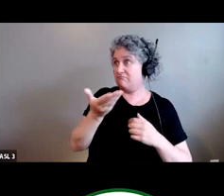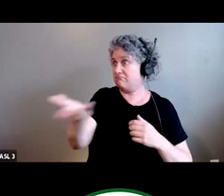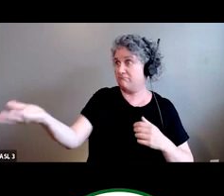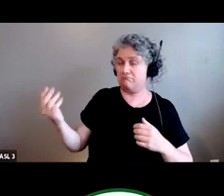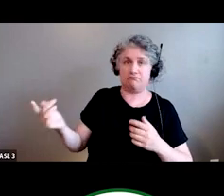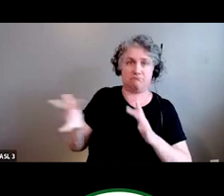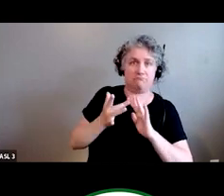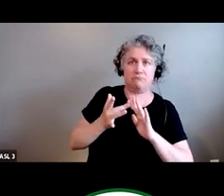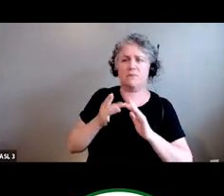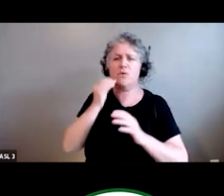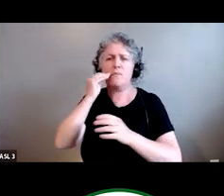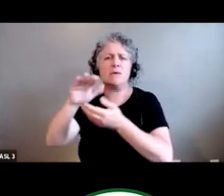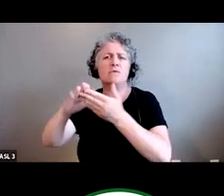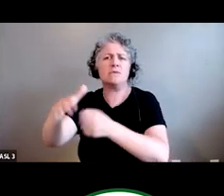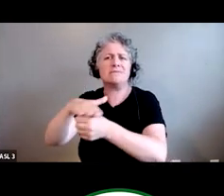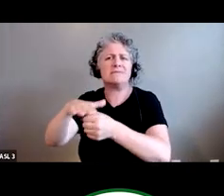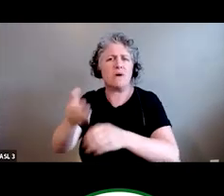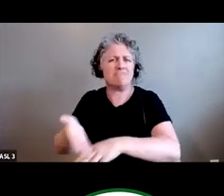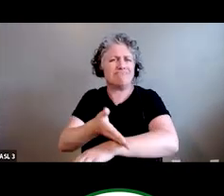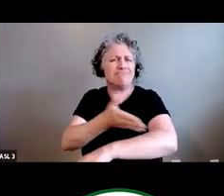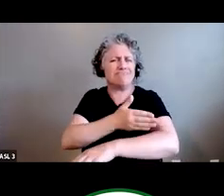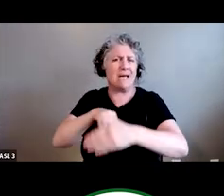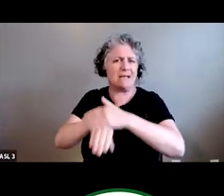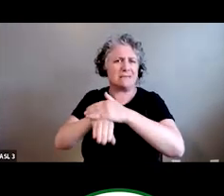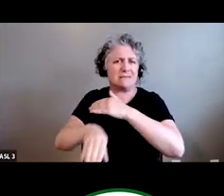wanted to visit BC and experience our amazing natural environment.